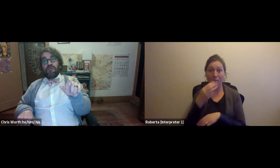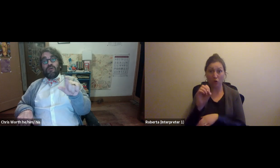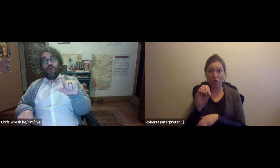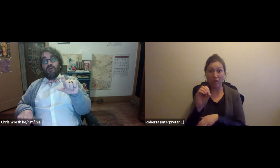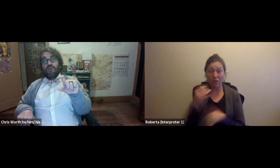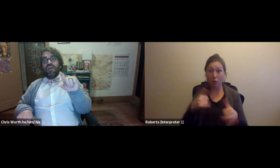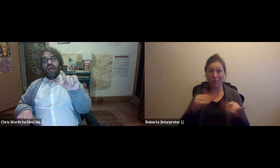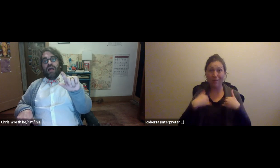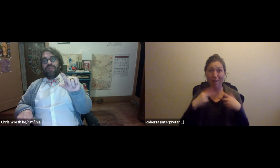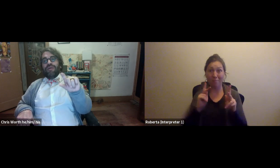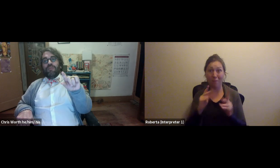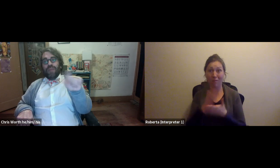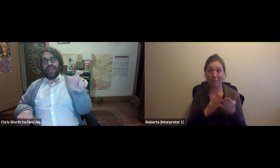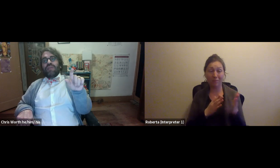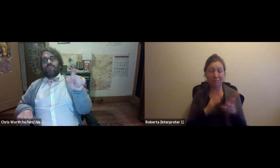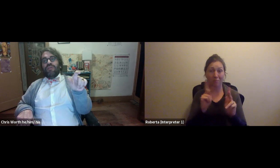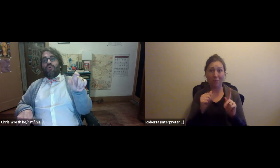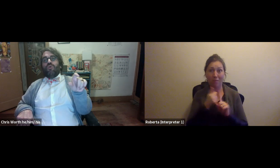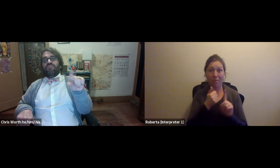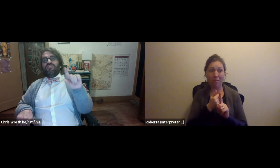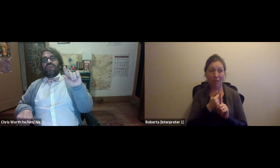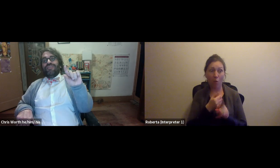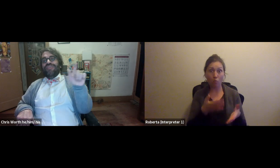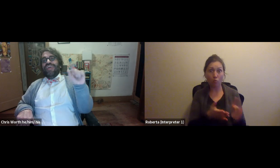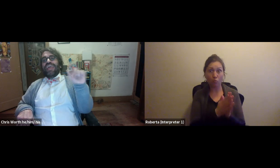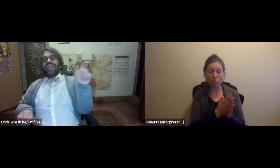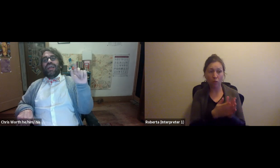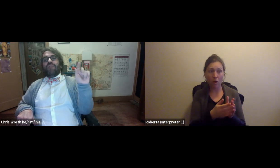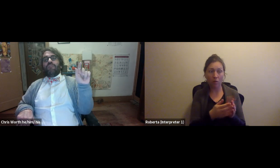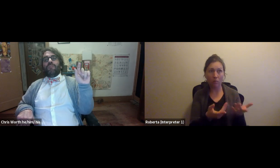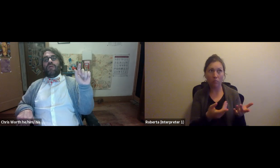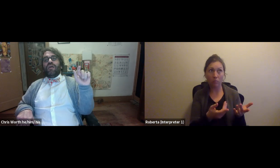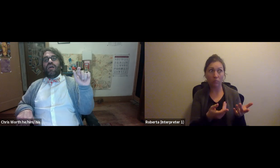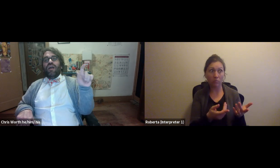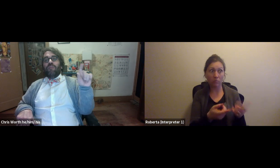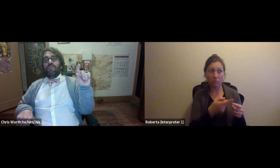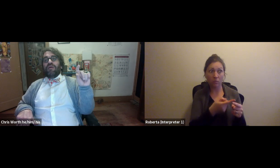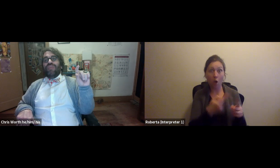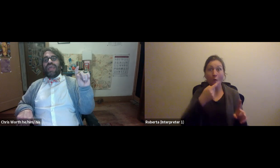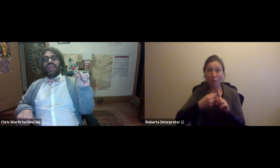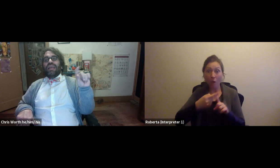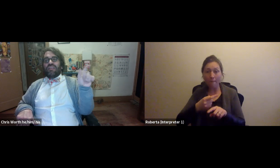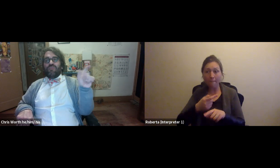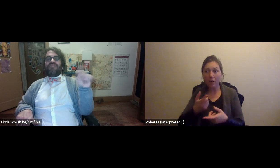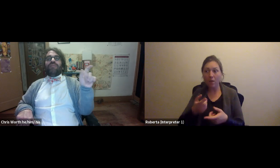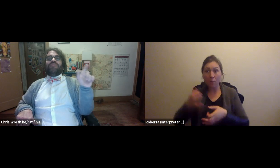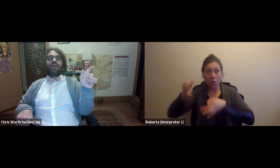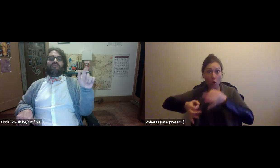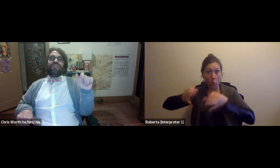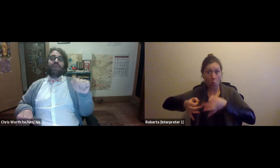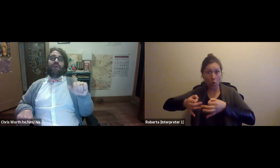who are mandated by the courts that they cannot express themselves in that way,